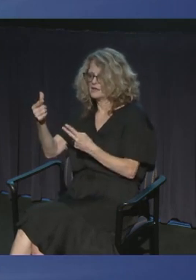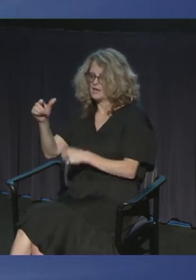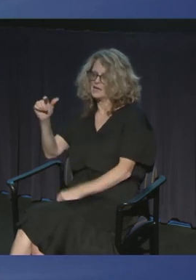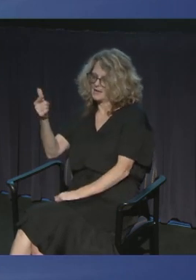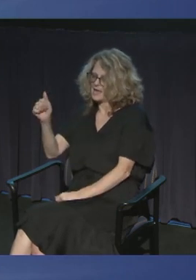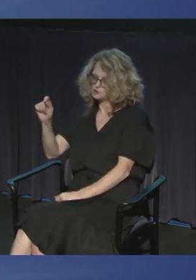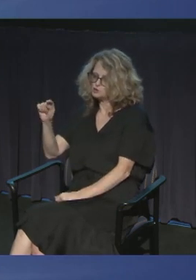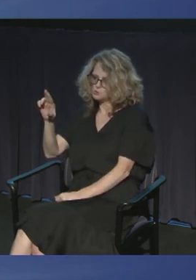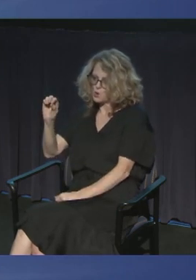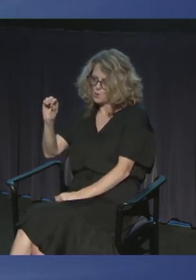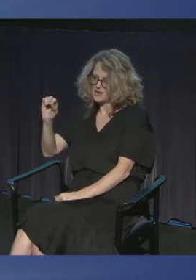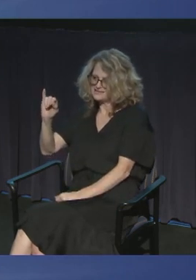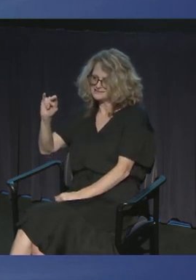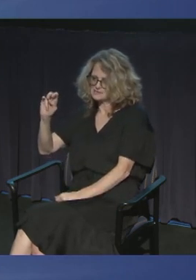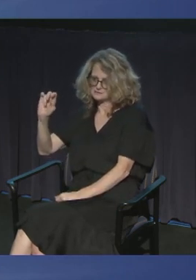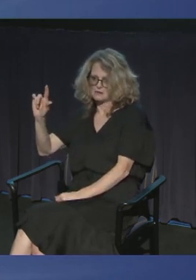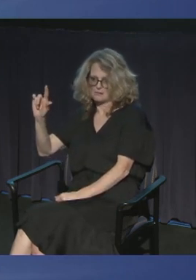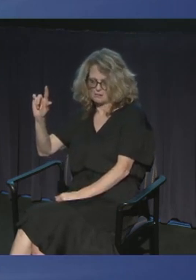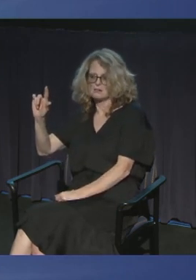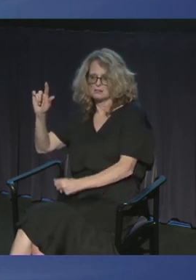GASTROINTESTINAL DAMAGE. AND SO WHAT SHE DID WAS SHE WAS ON THE